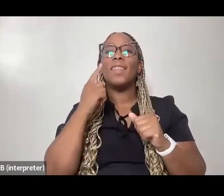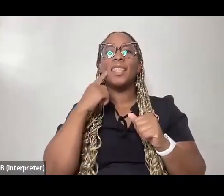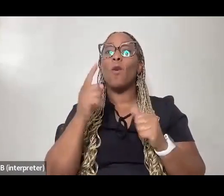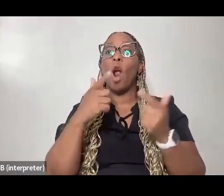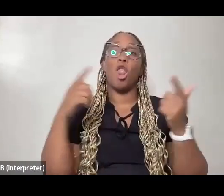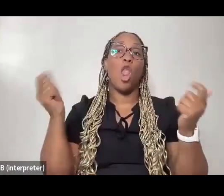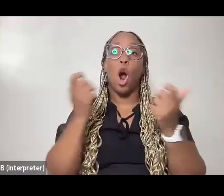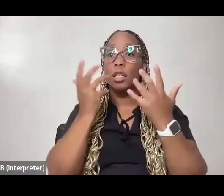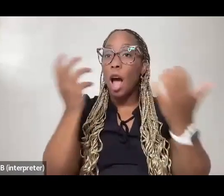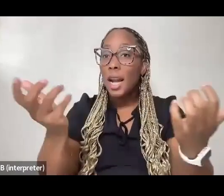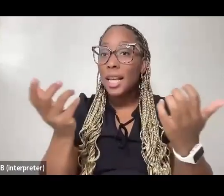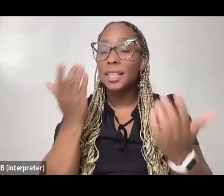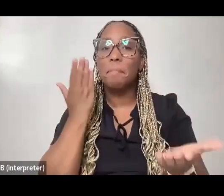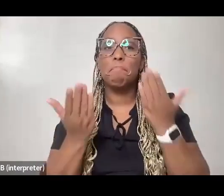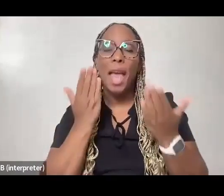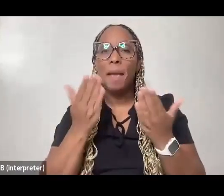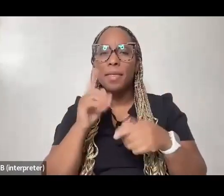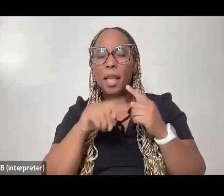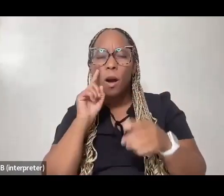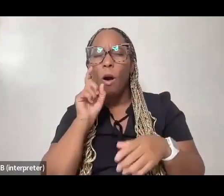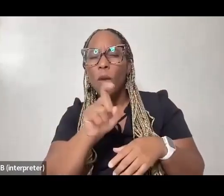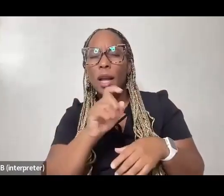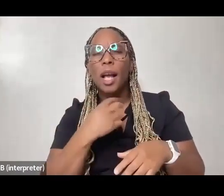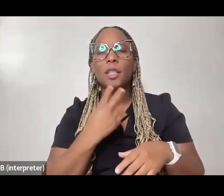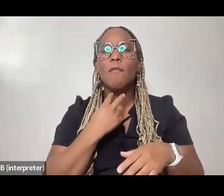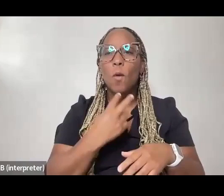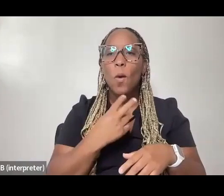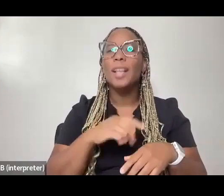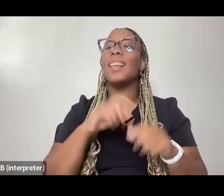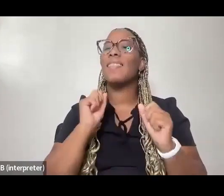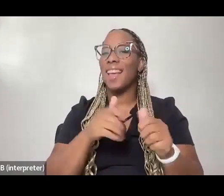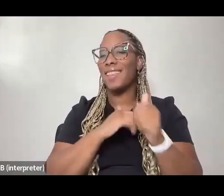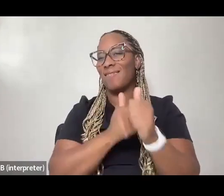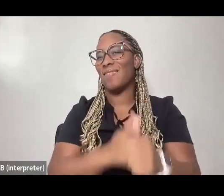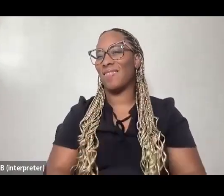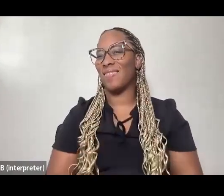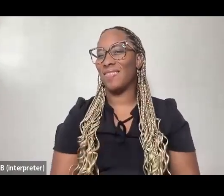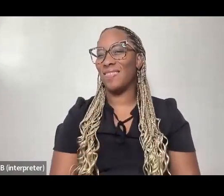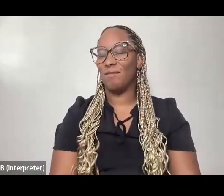who may not be able to merely recognize you by your voice and go a long way.